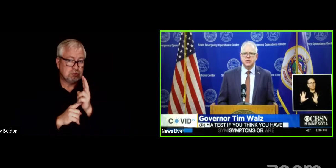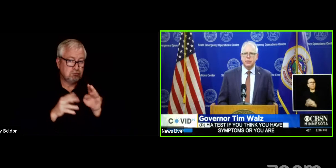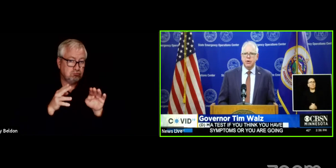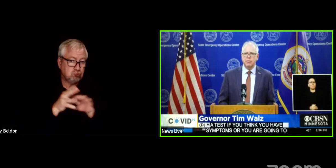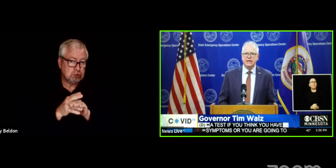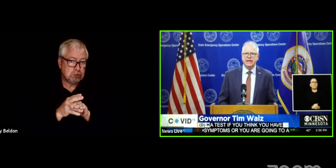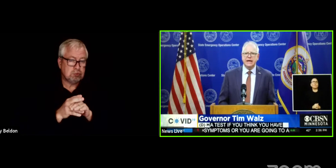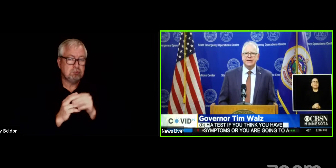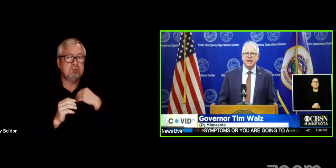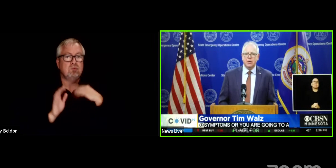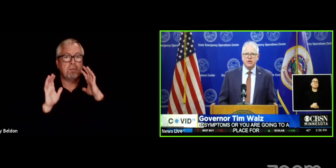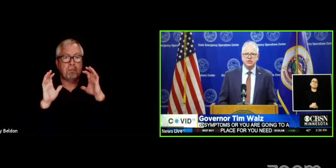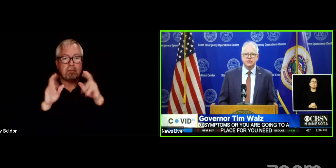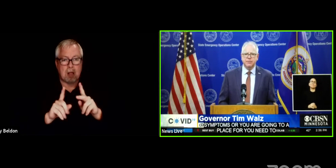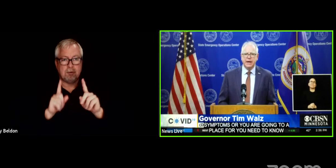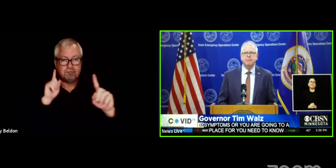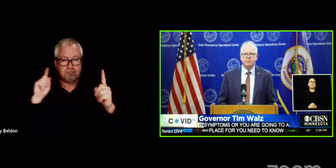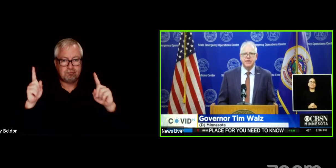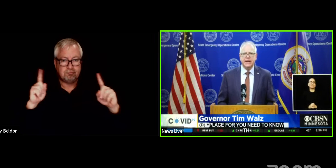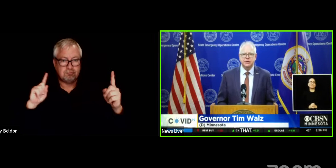REMOD MEDIA AND TAKE QUESTIONS FROM THEM. THANK YOU.